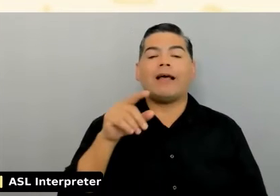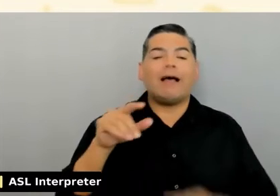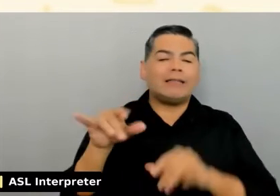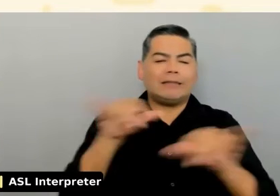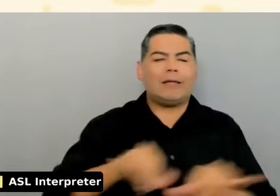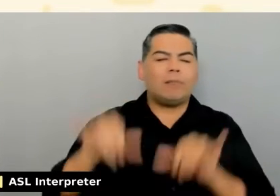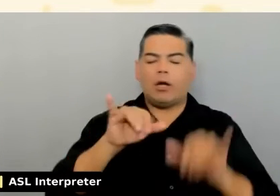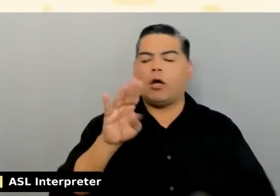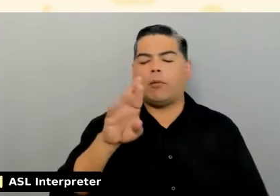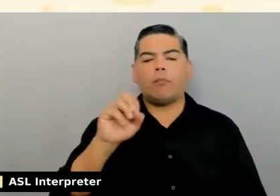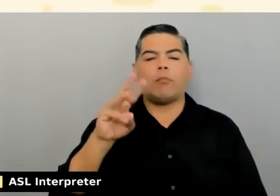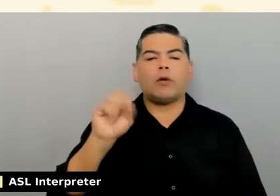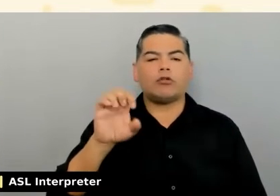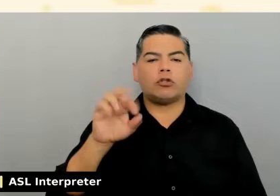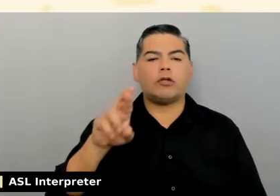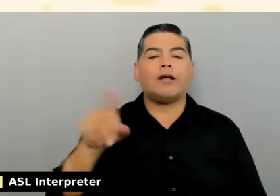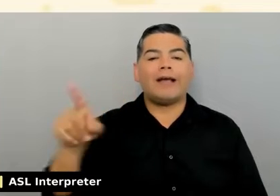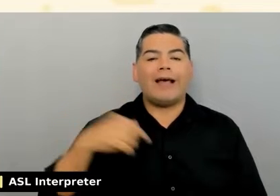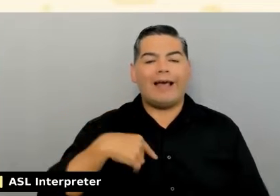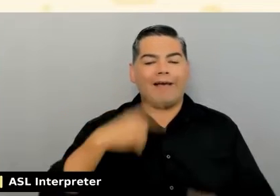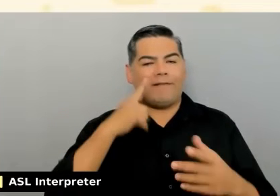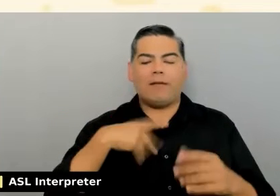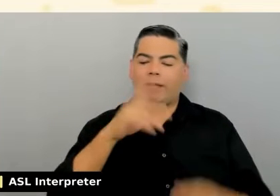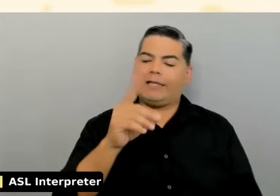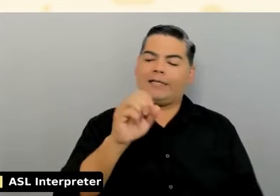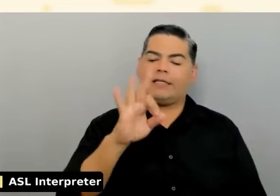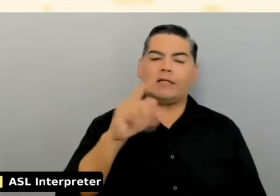for all the native elements, be it your buttons, links, etcetera.